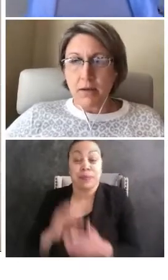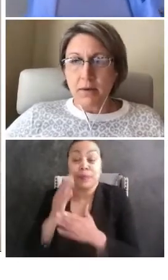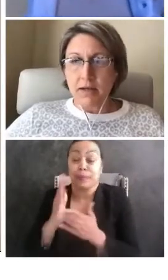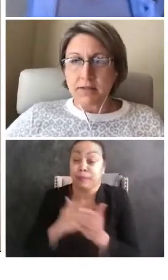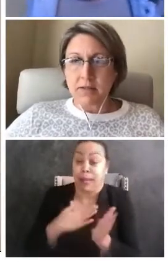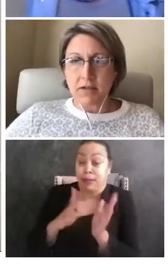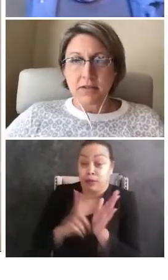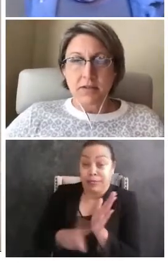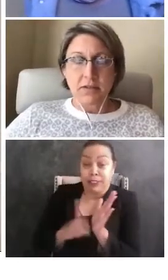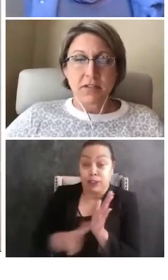white race.